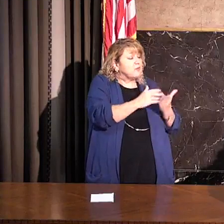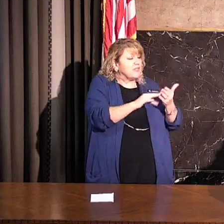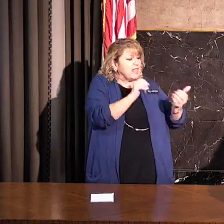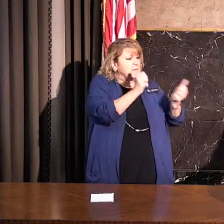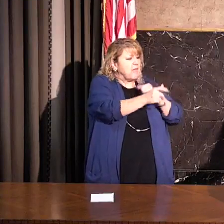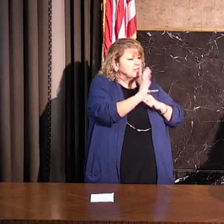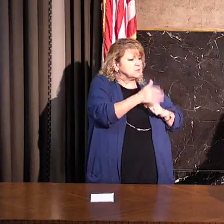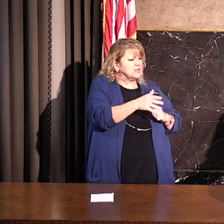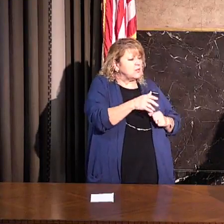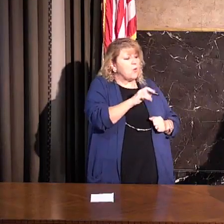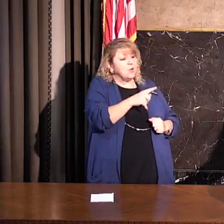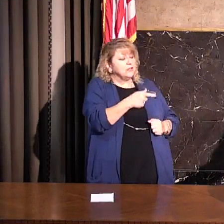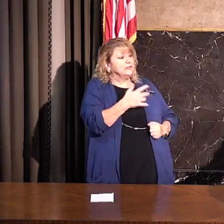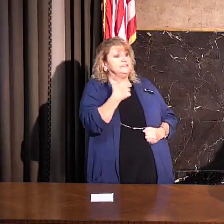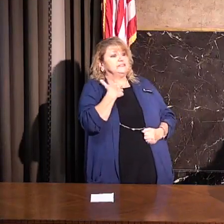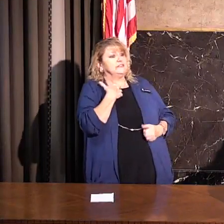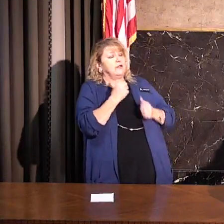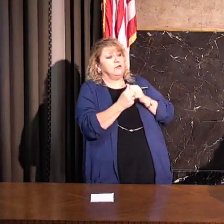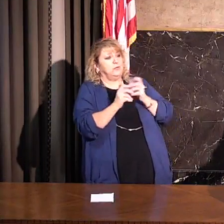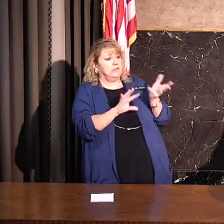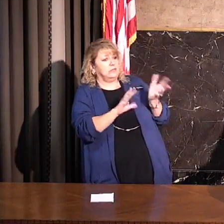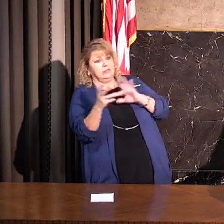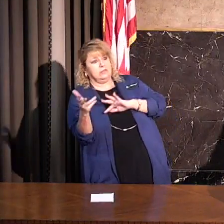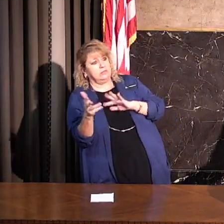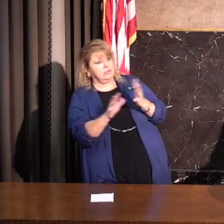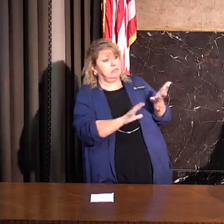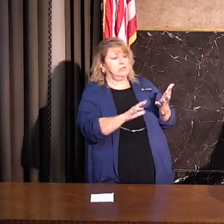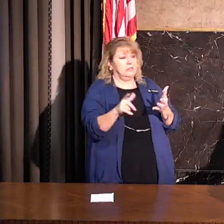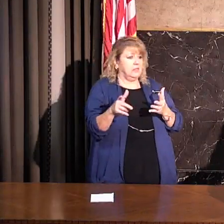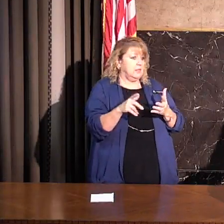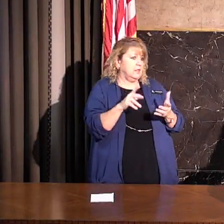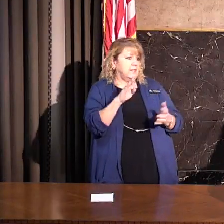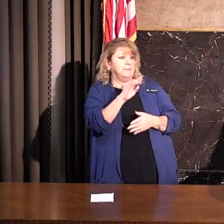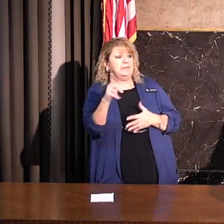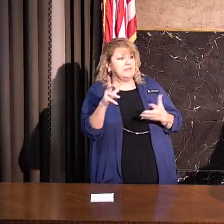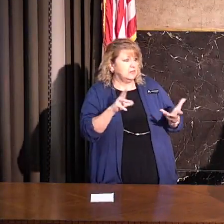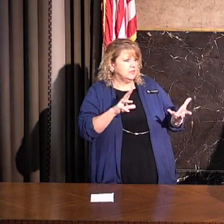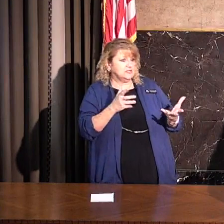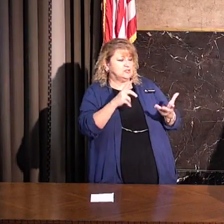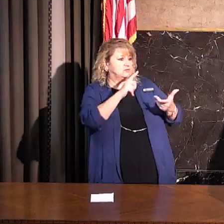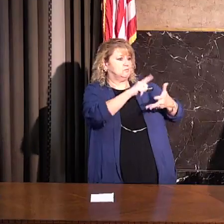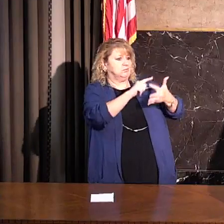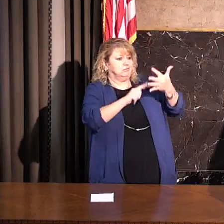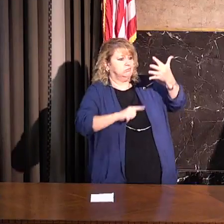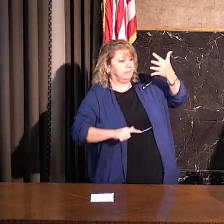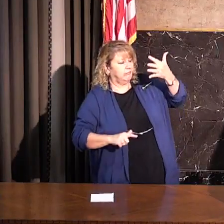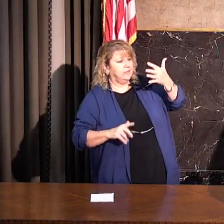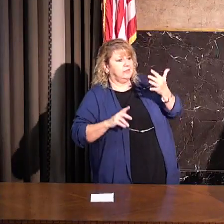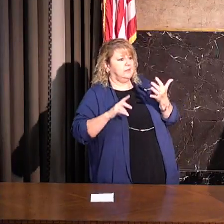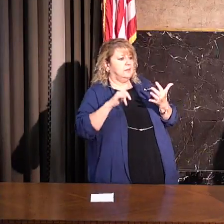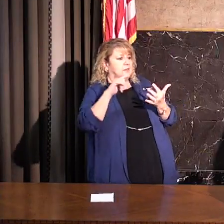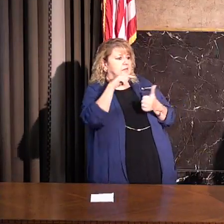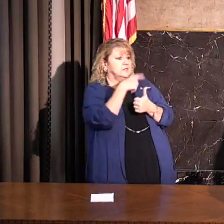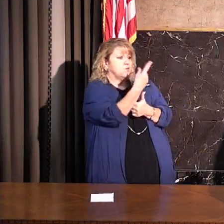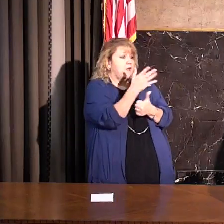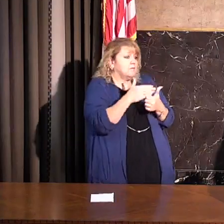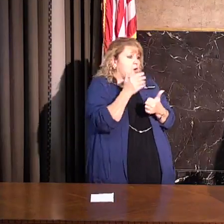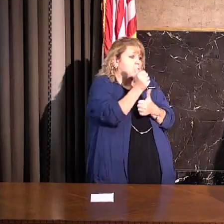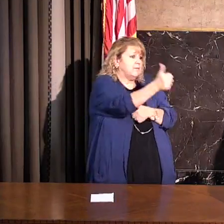doesn't have anything to do with disasters or well yeah and and look um was actually put in